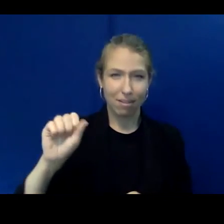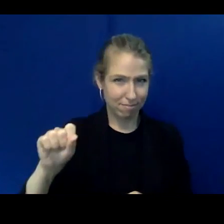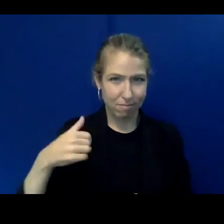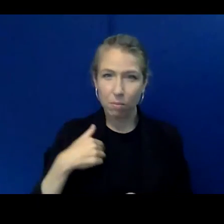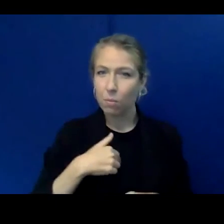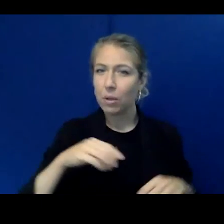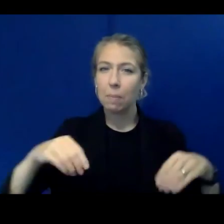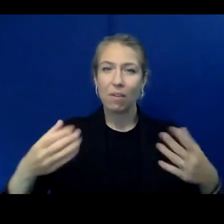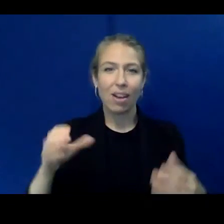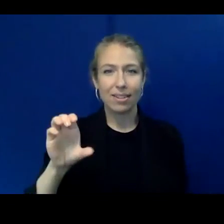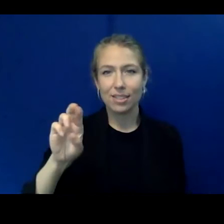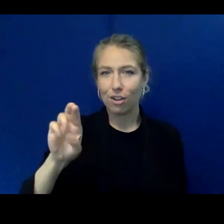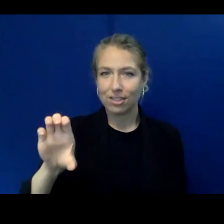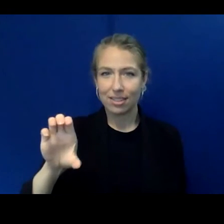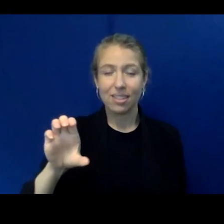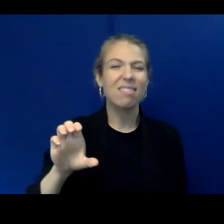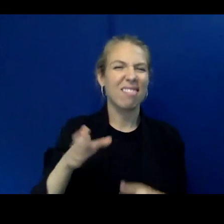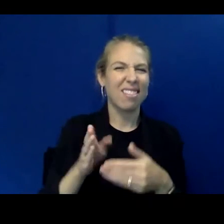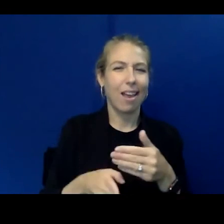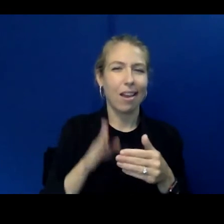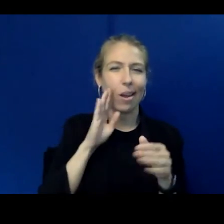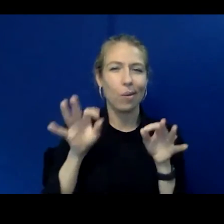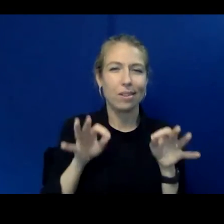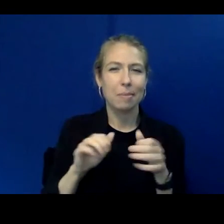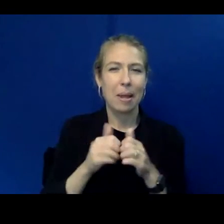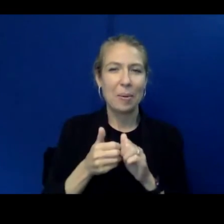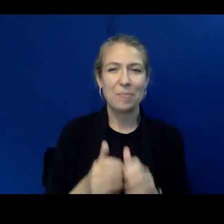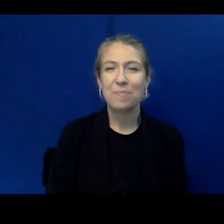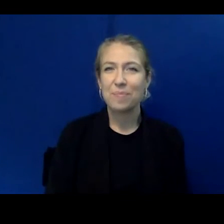We will make a announcement at the end of the webinar for that.